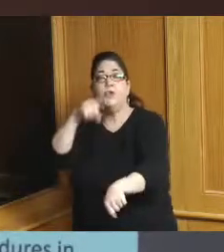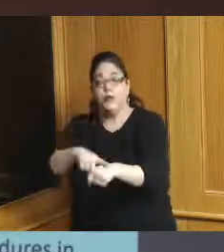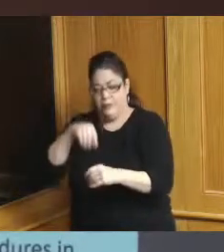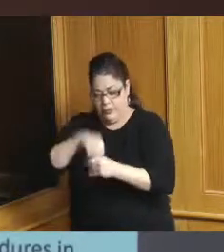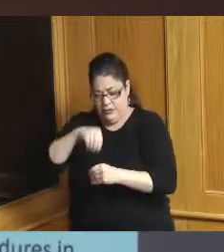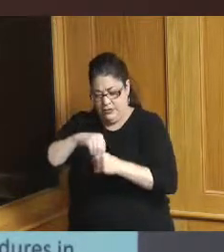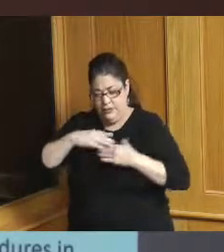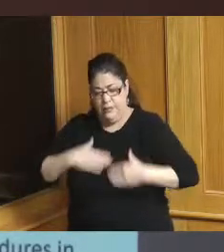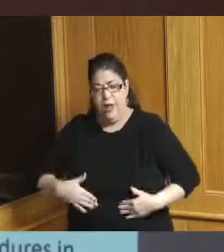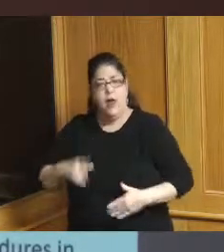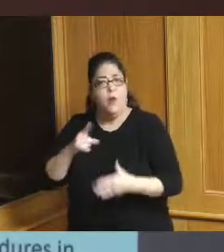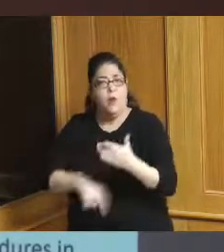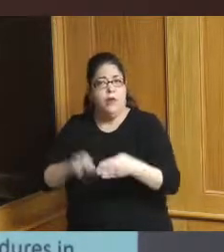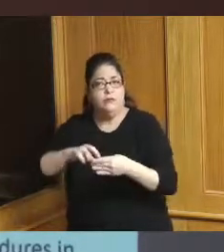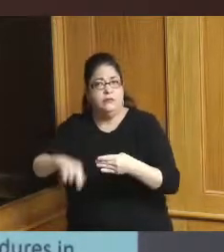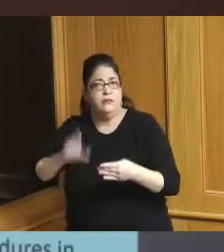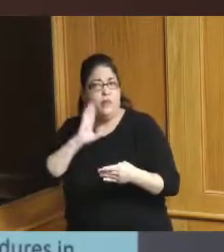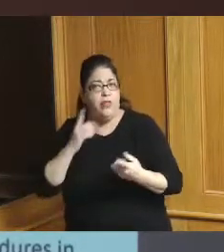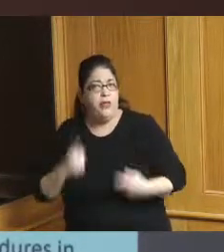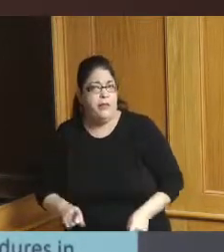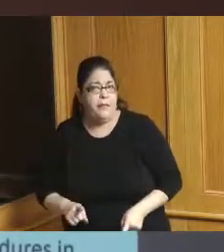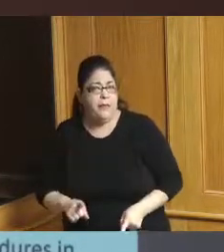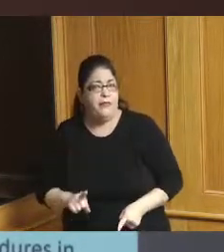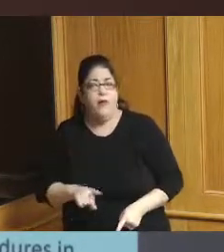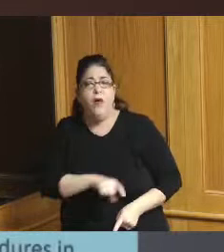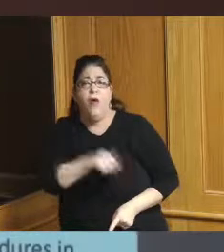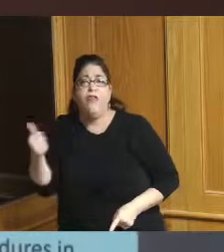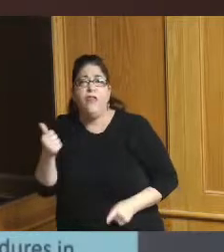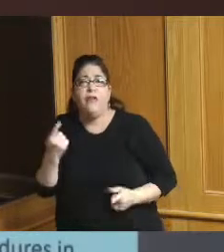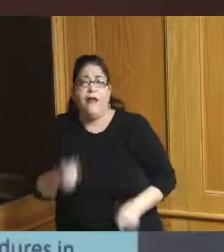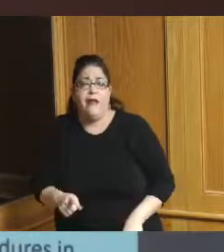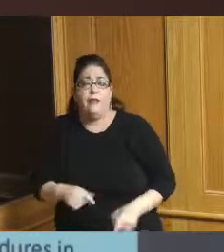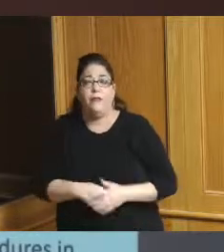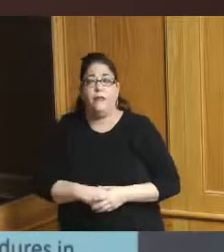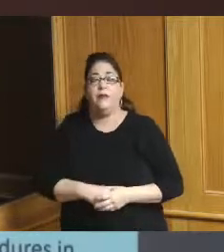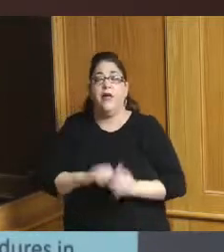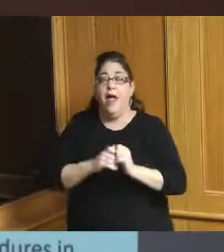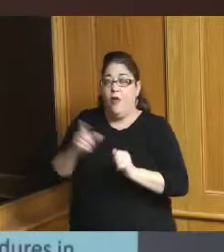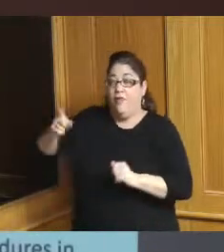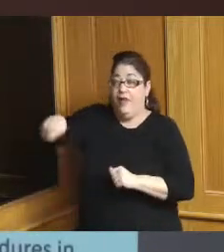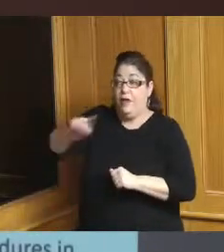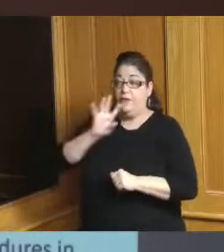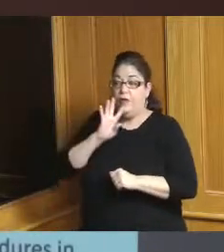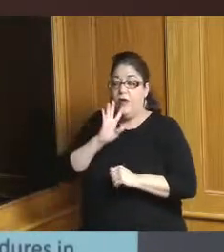people who are unsure are thinking yeah that how they talk about is that I think I'm gonna get it